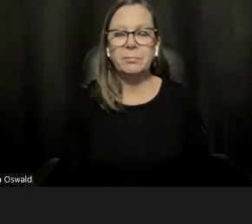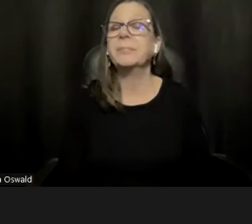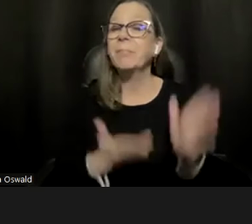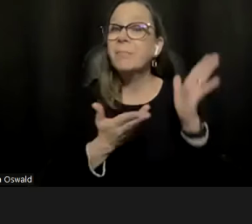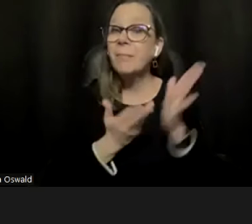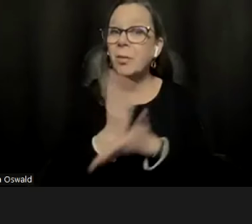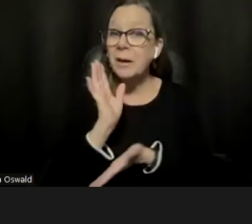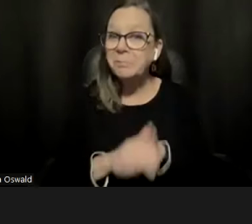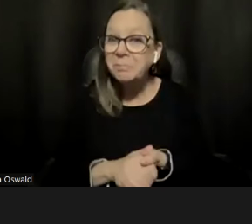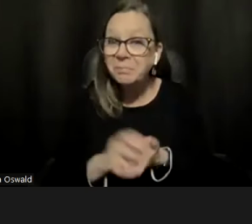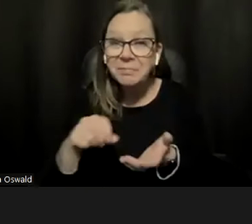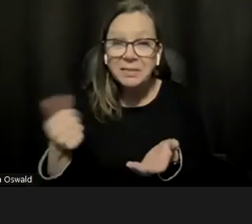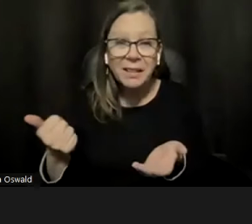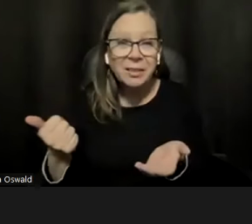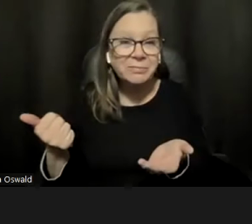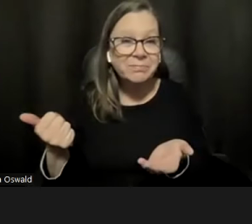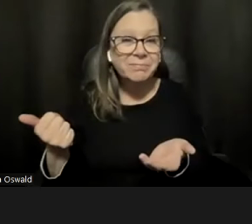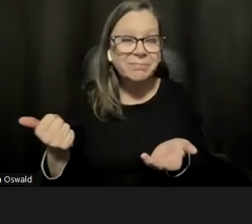Any others?